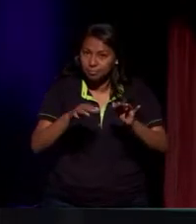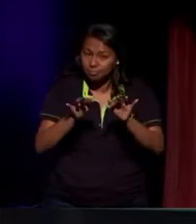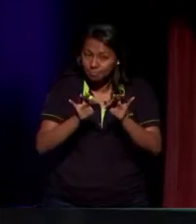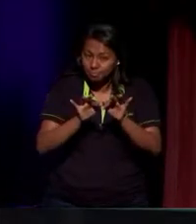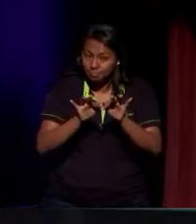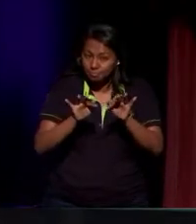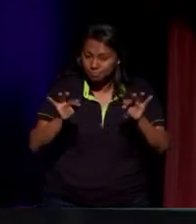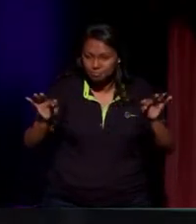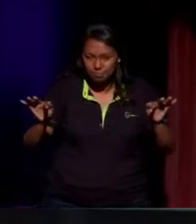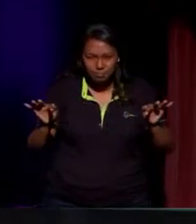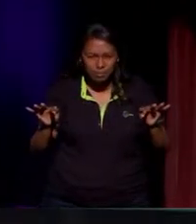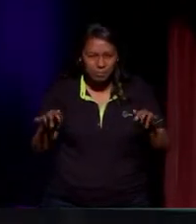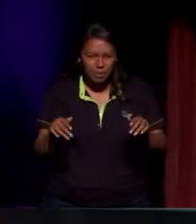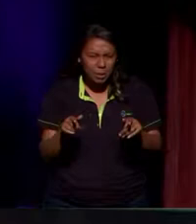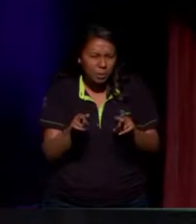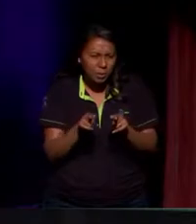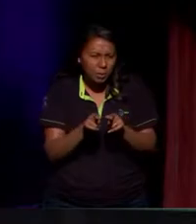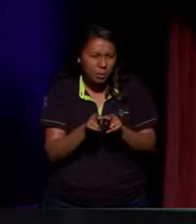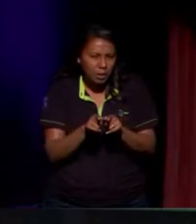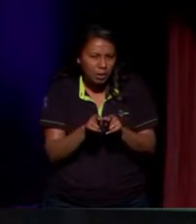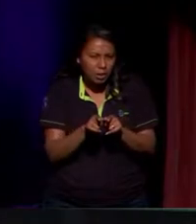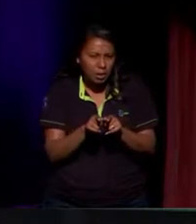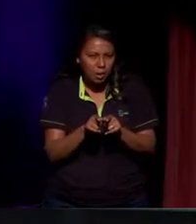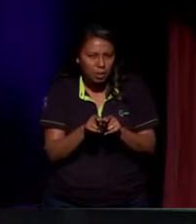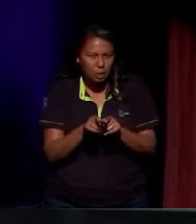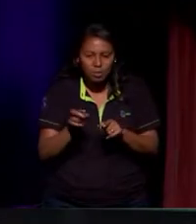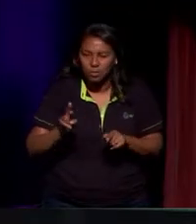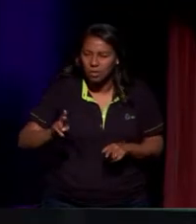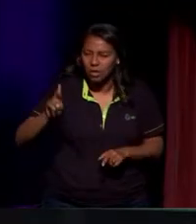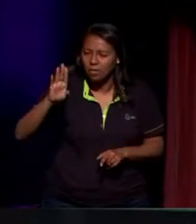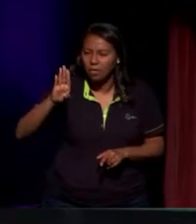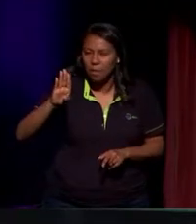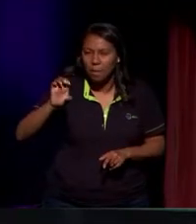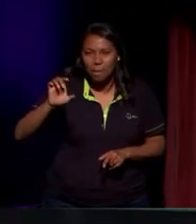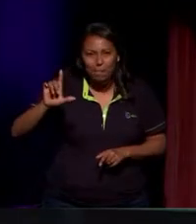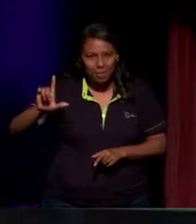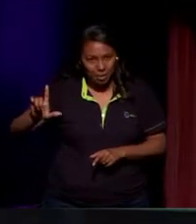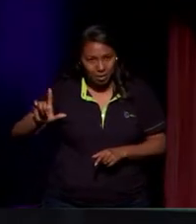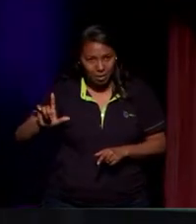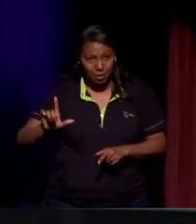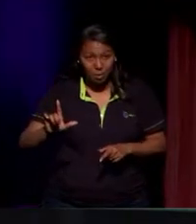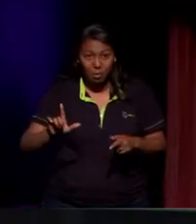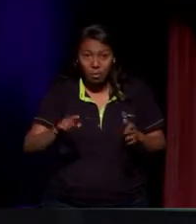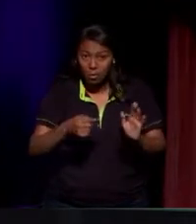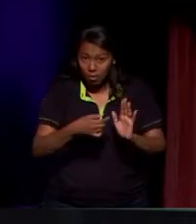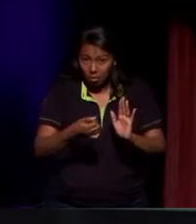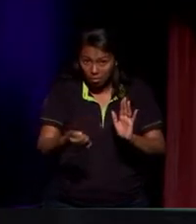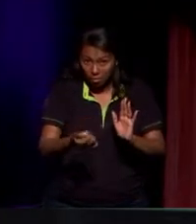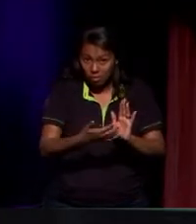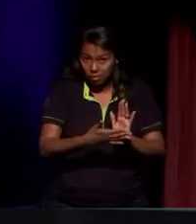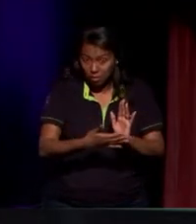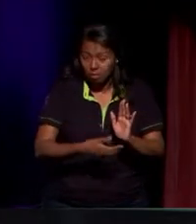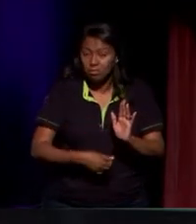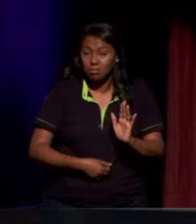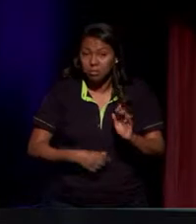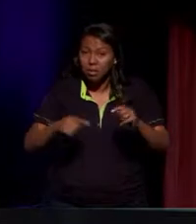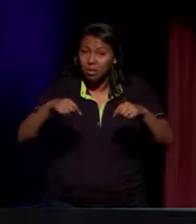a very small text of Bell Hooks, which is now being released, being published here in Brazil,